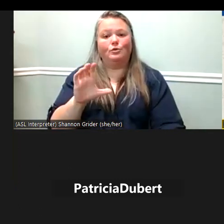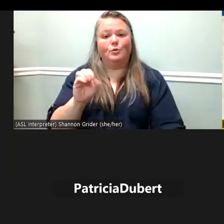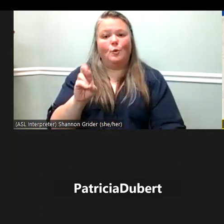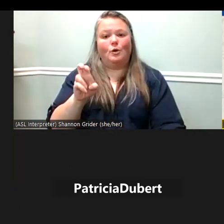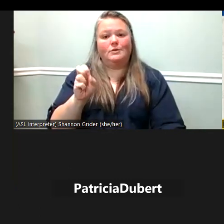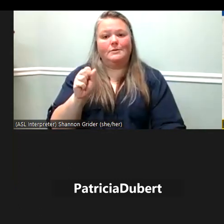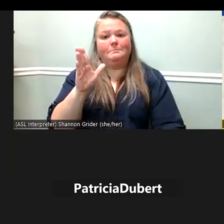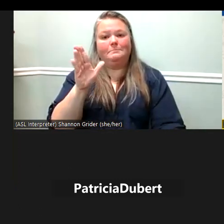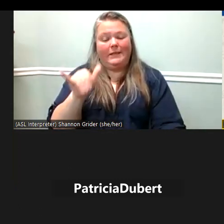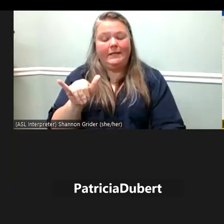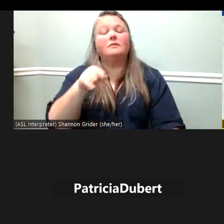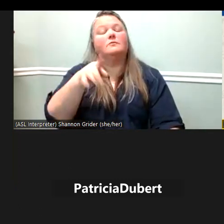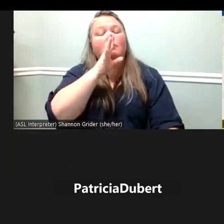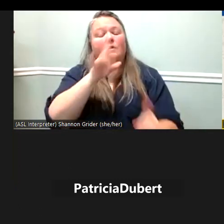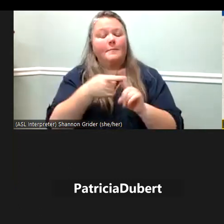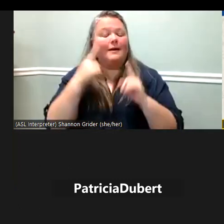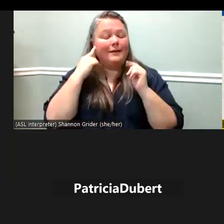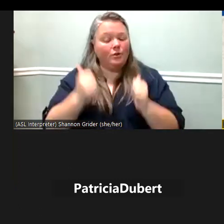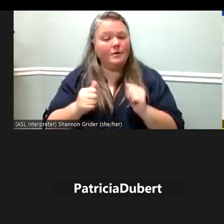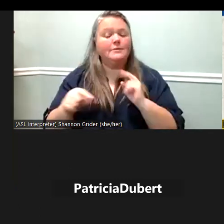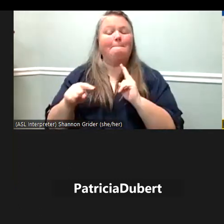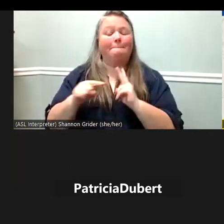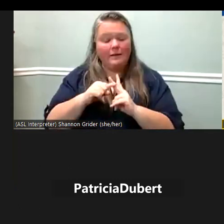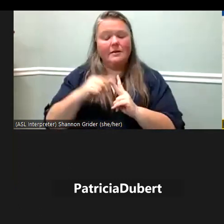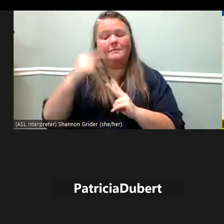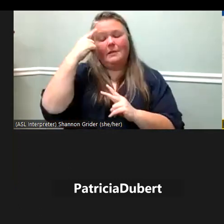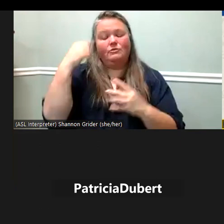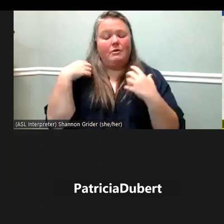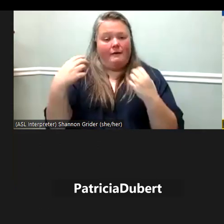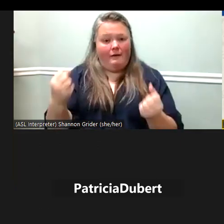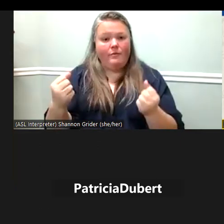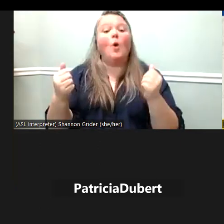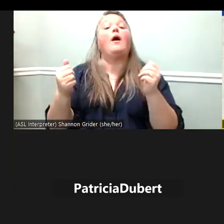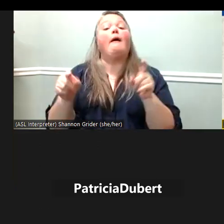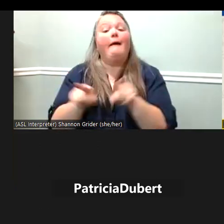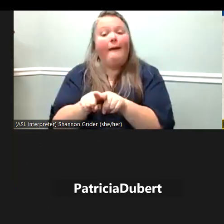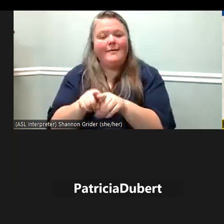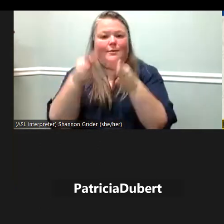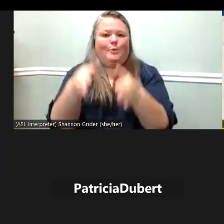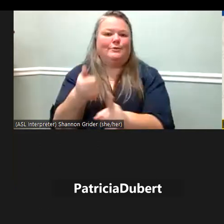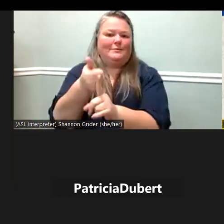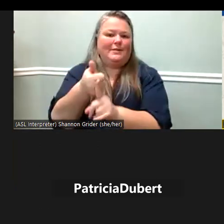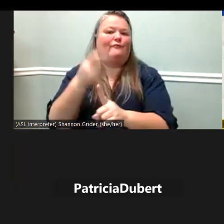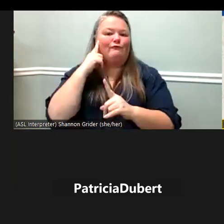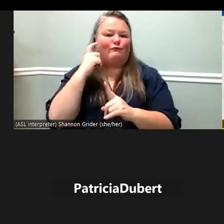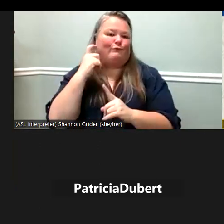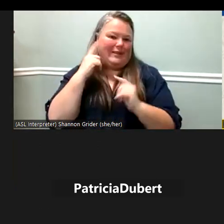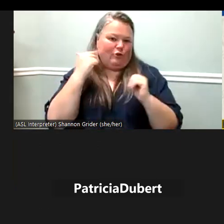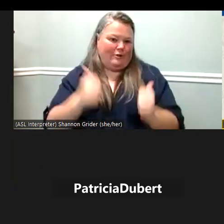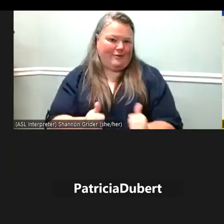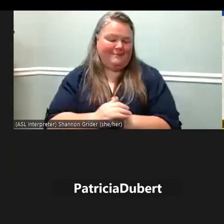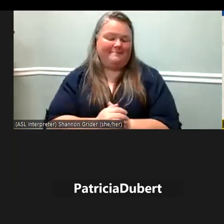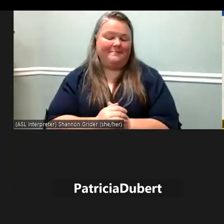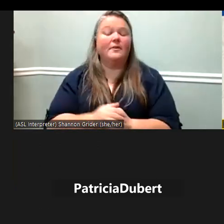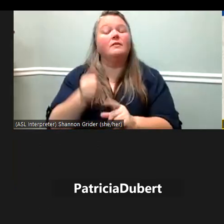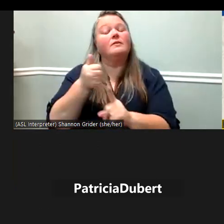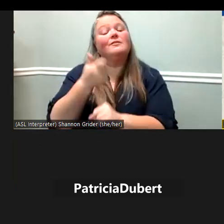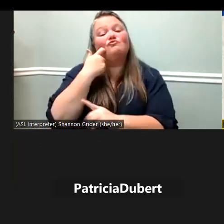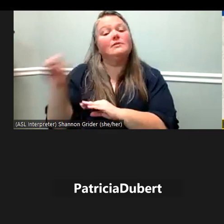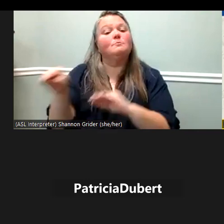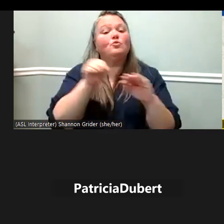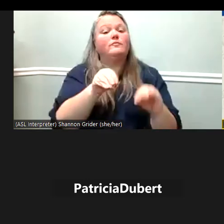THE SERVICES AND SUPPORTS THEY NEED AND I LEARNED THAT FROM DR. SCORESBY, SO TODAY WE ARE GOING TO SPEND THE NEXT HOUR WORKING WITH HER AND LEARNING ABOUT HEARING